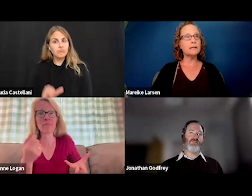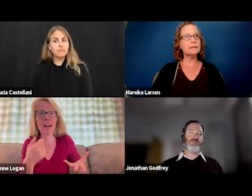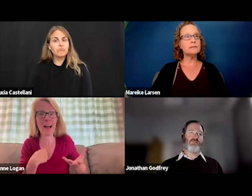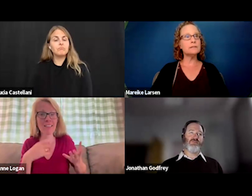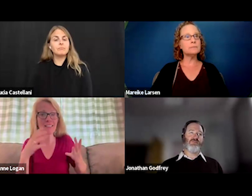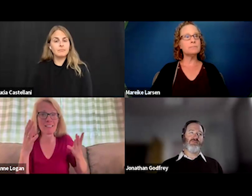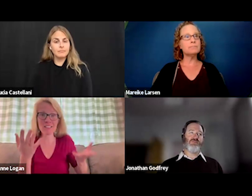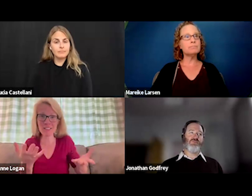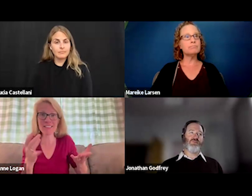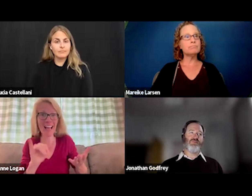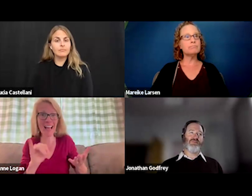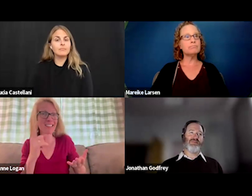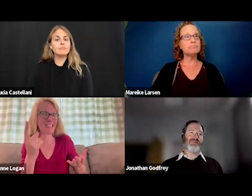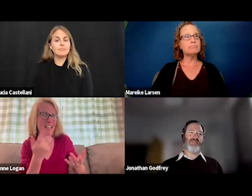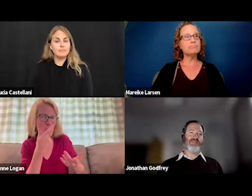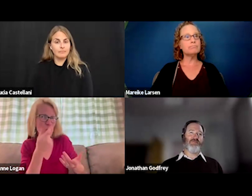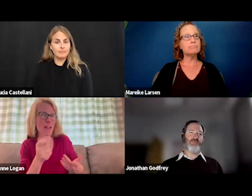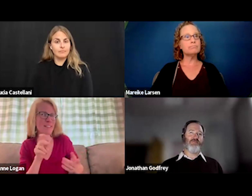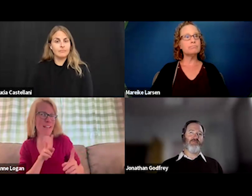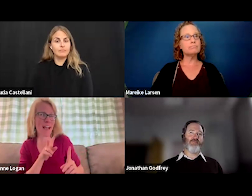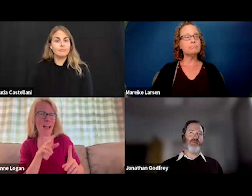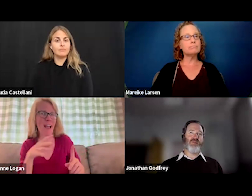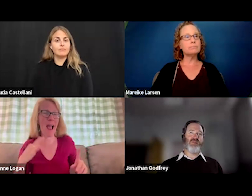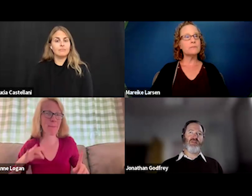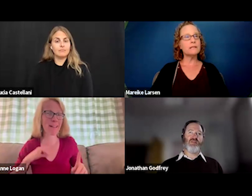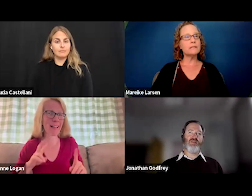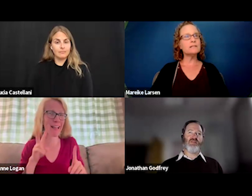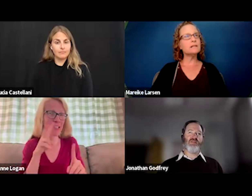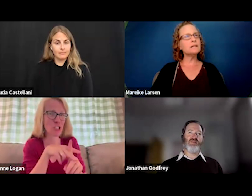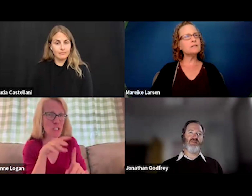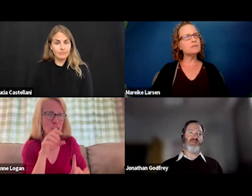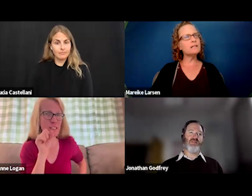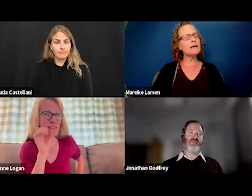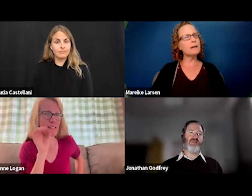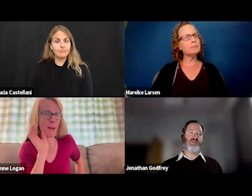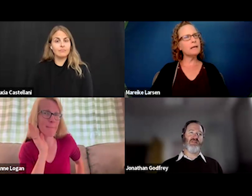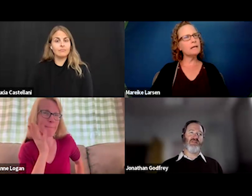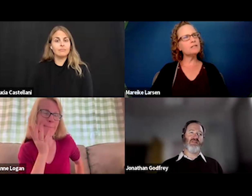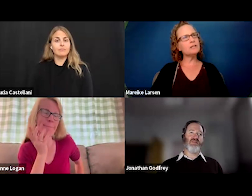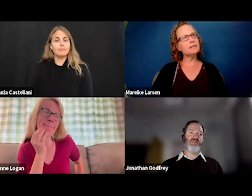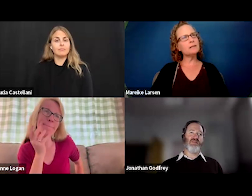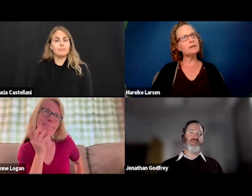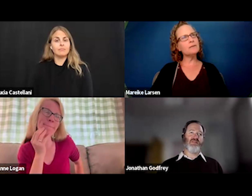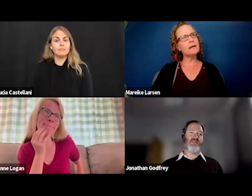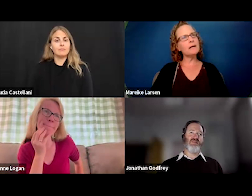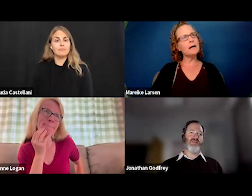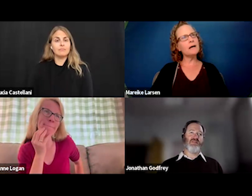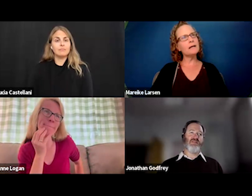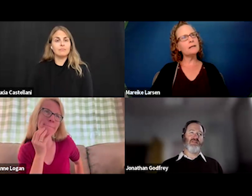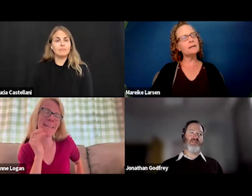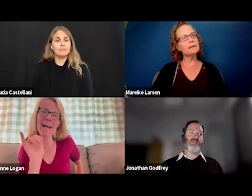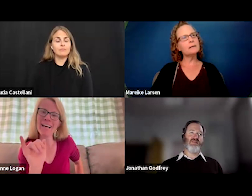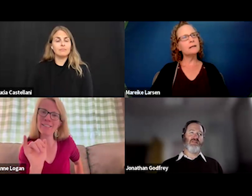And it's an interesting application of AI,